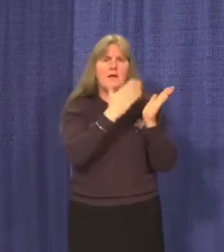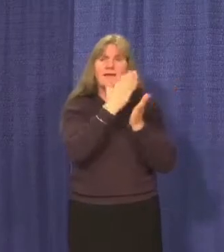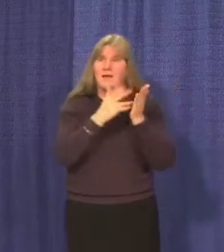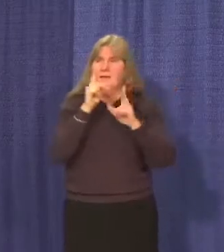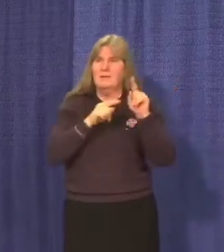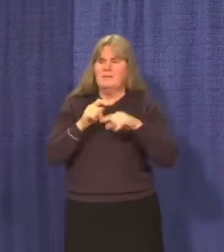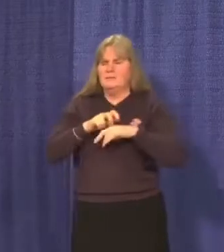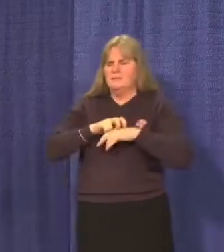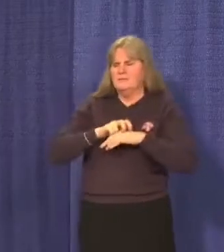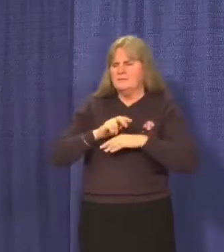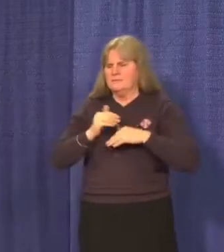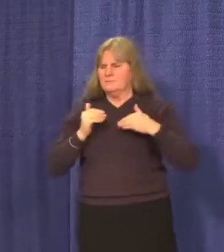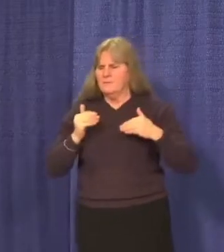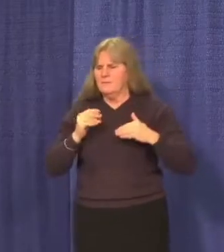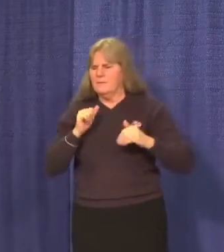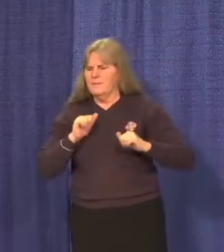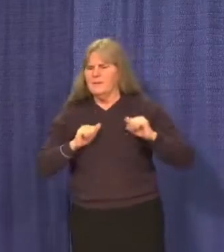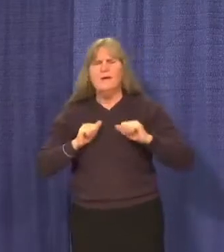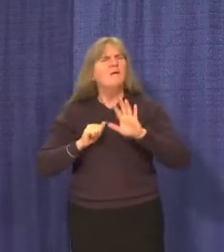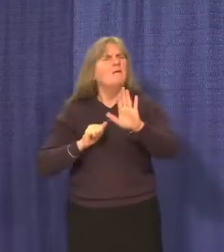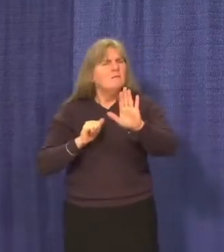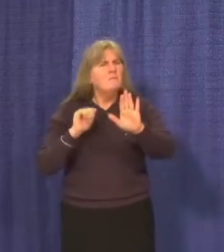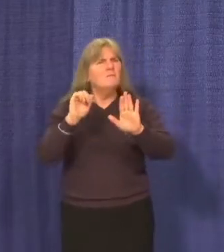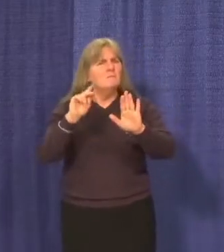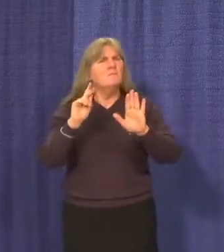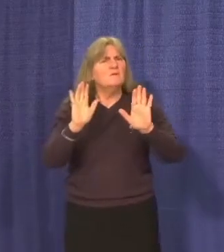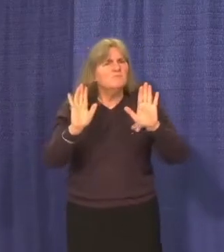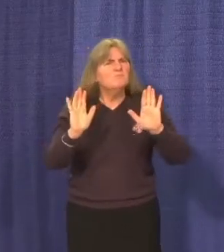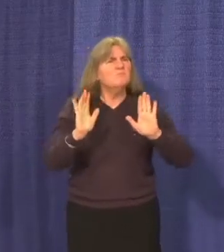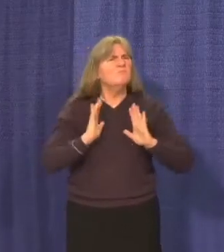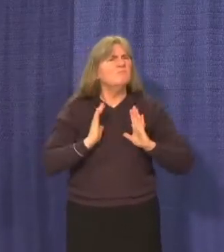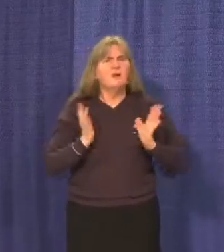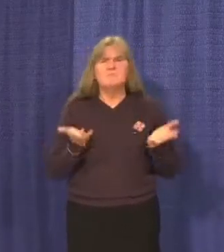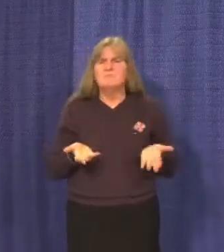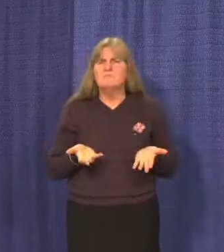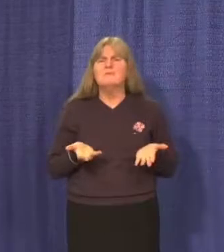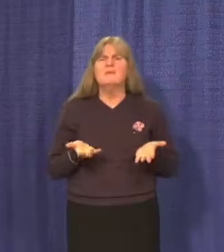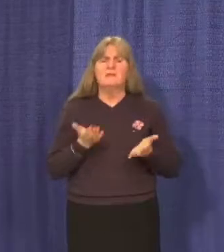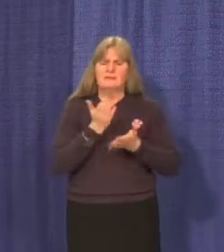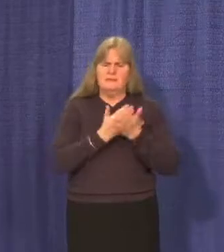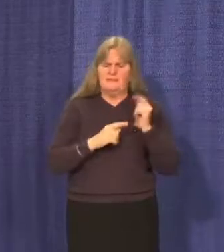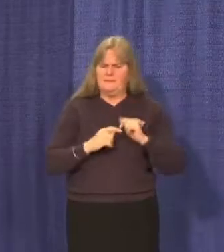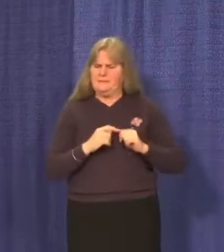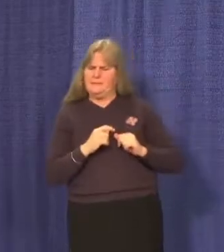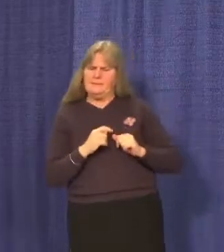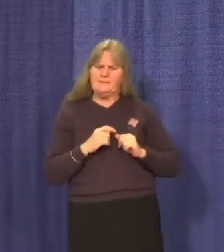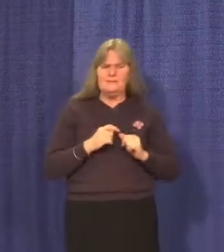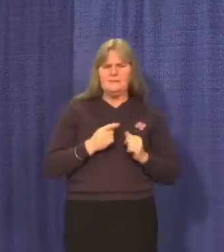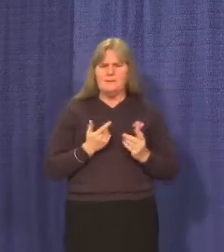people who are anxious about getting the vaccine, and that is wonderful. I think a lot of people are